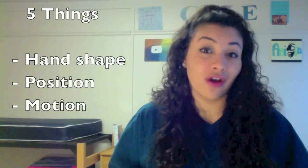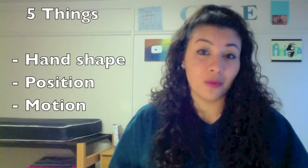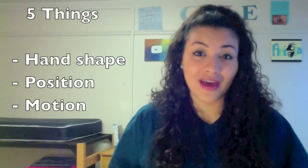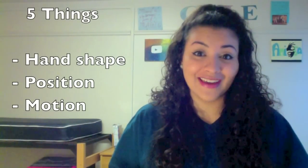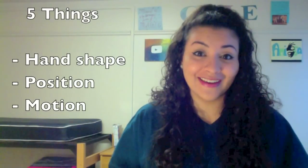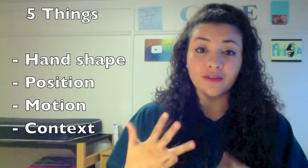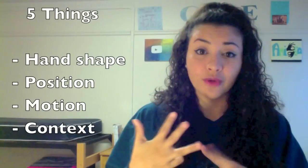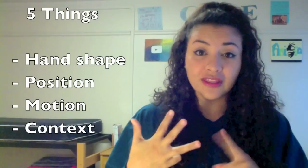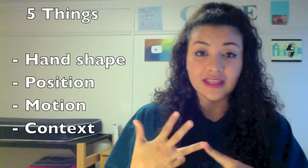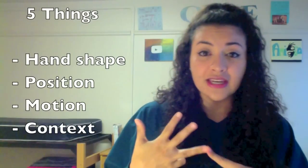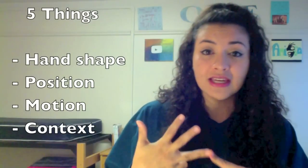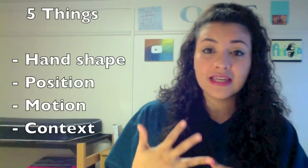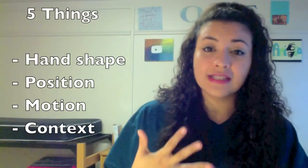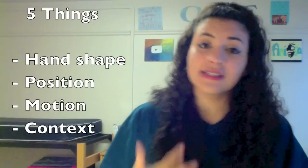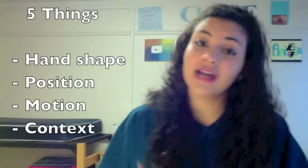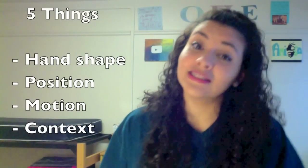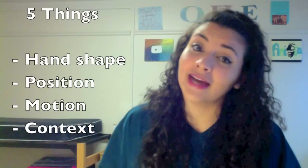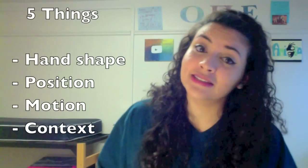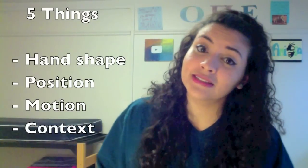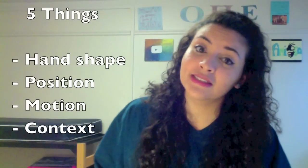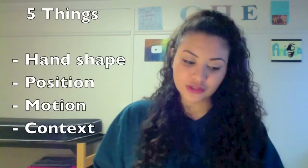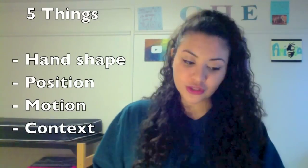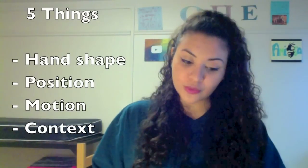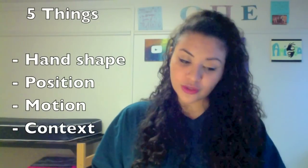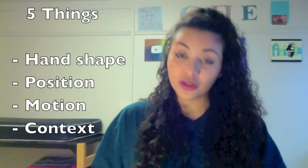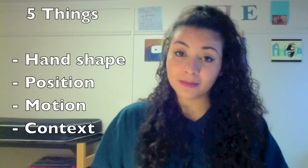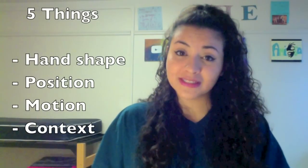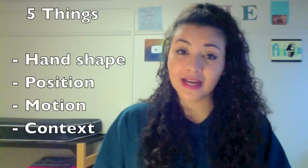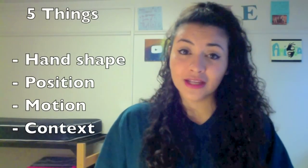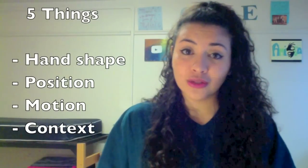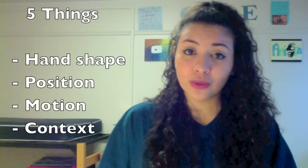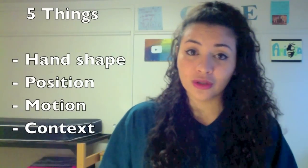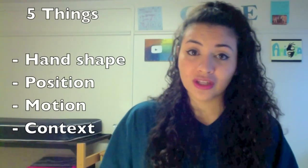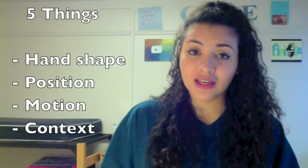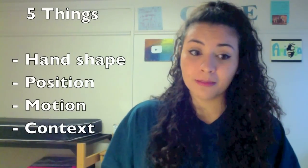the wrong way. The 4th thing is context. Make sure when you look up a sign you are looking